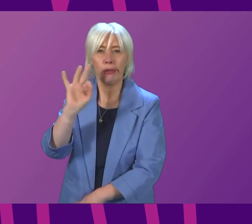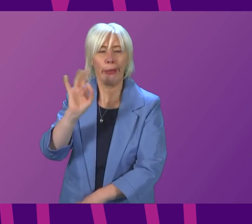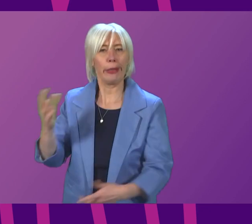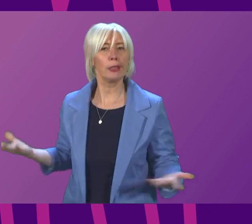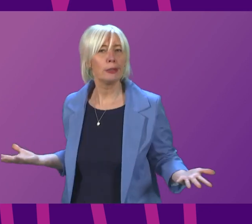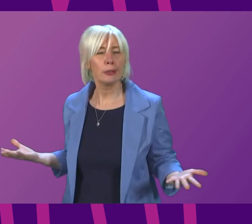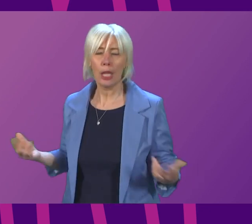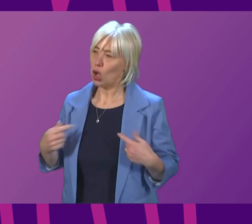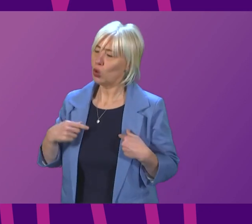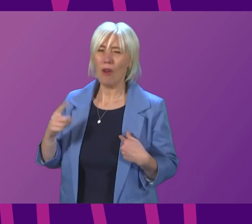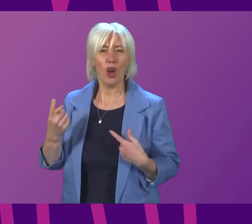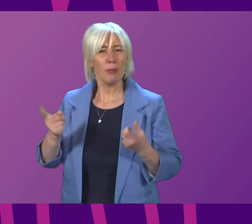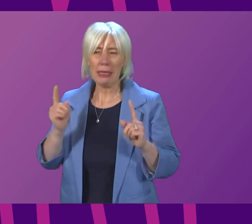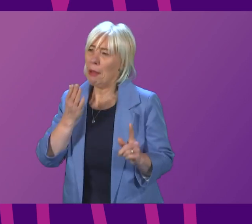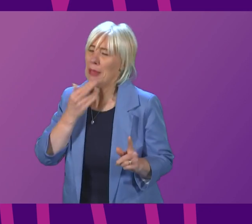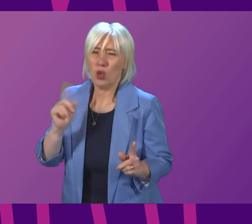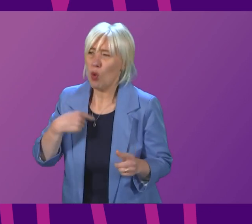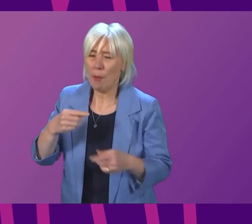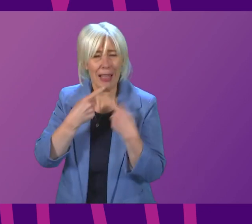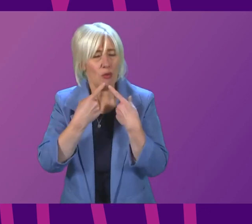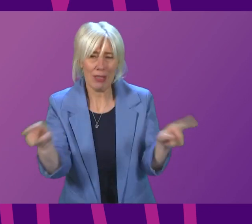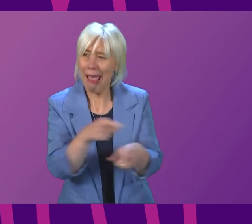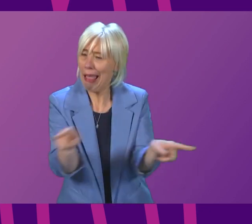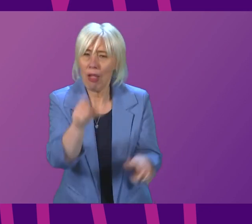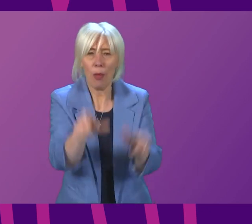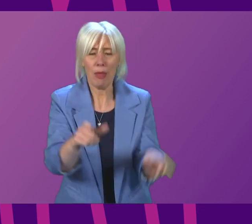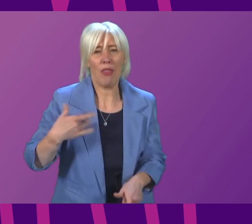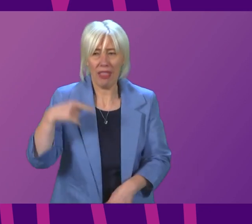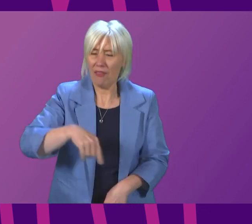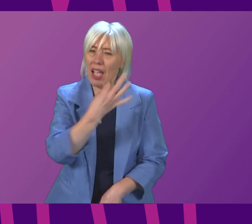What am I supposed to tell constituents in Lanarkshire who are reaching for the Samaritans